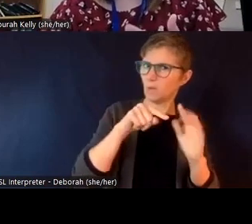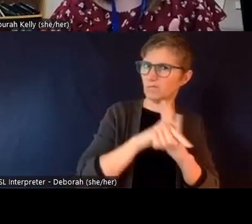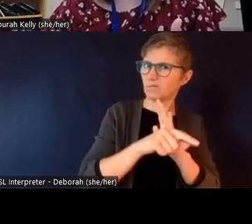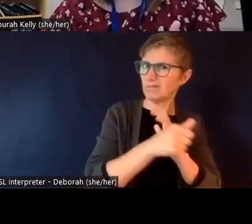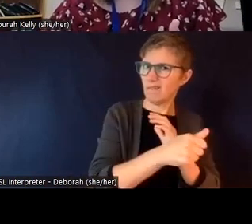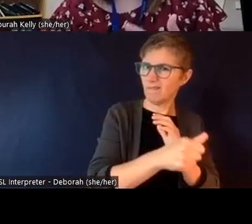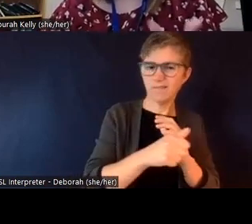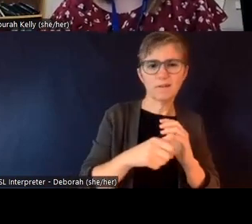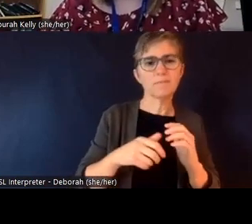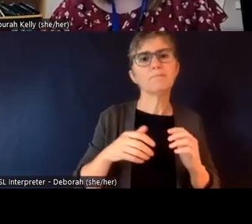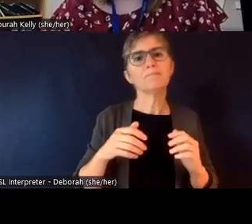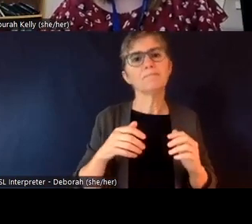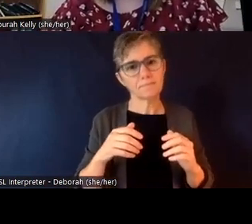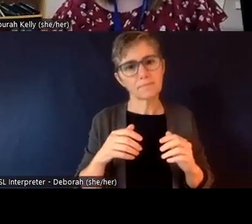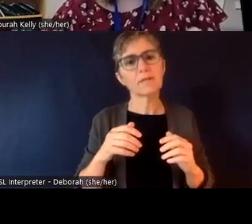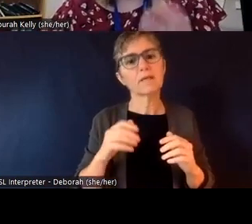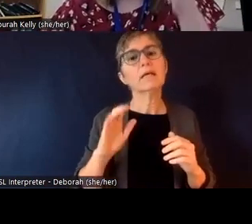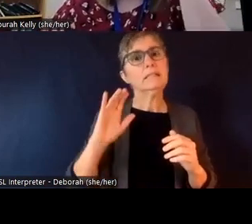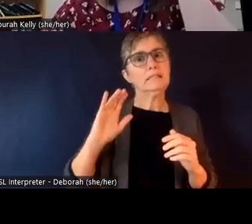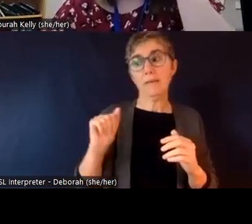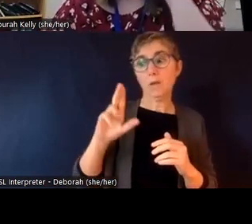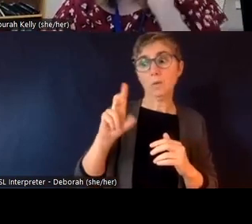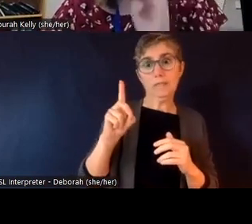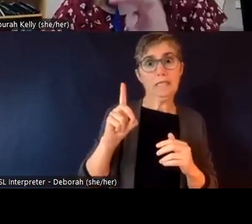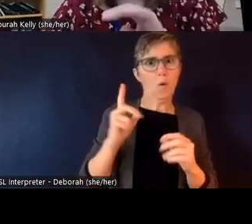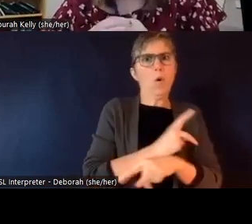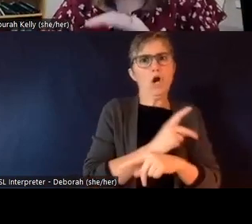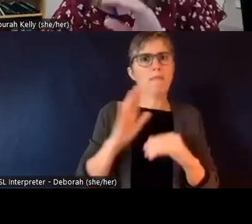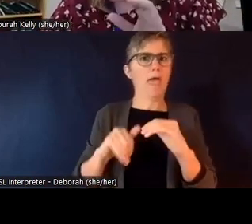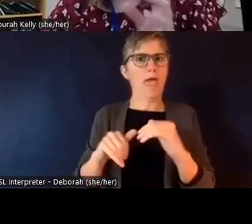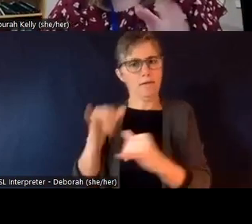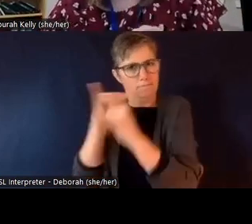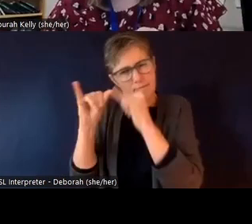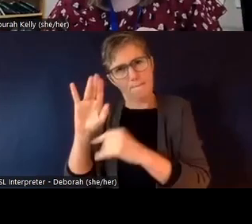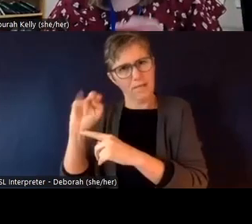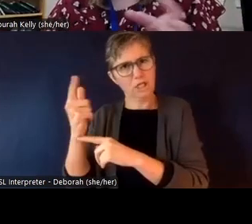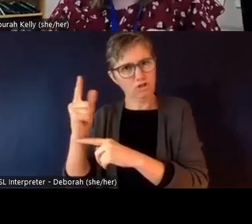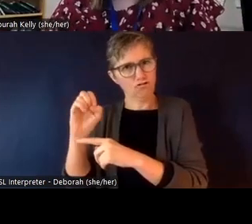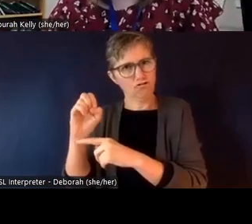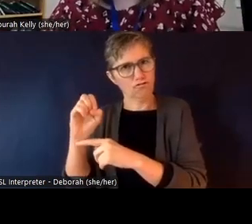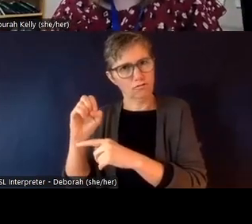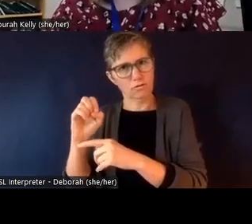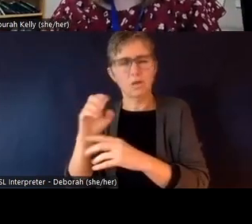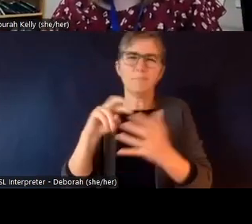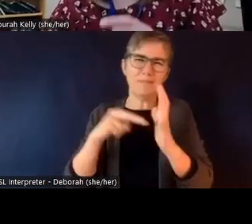use problems than alcohol use disorder. So we found kind of different patterns.